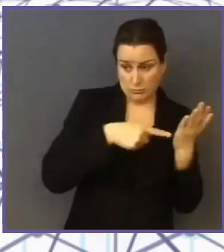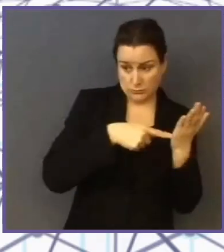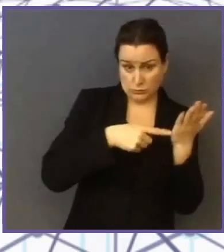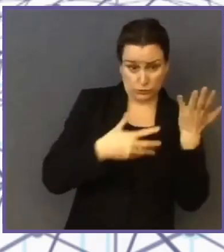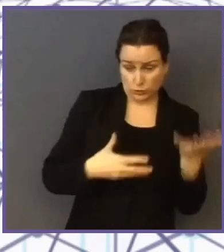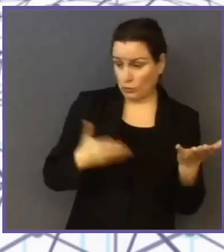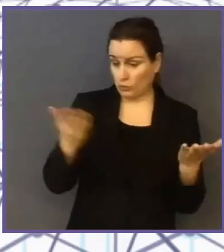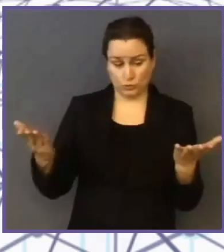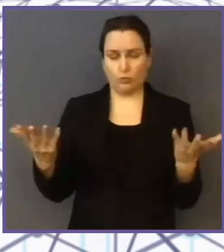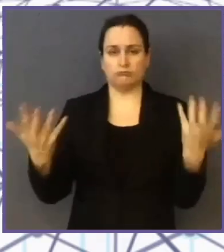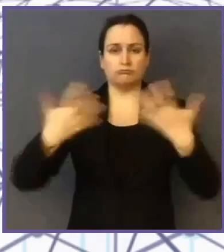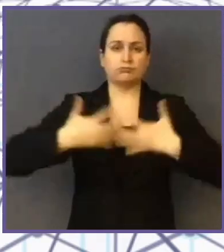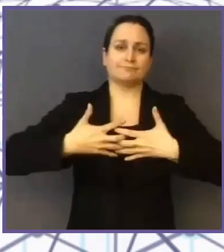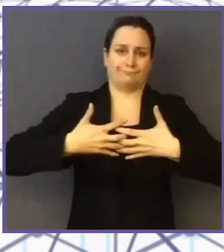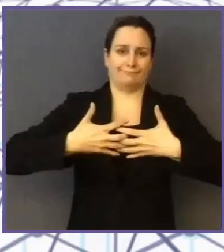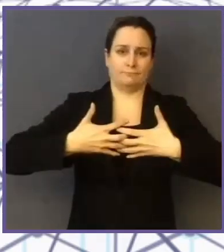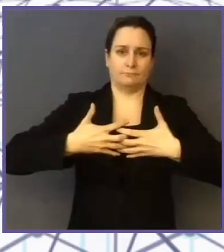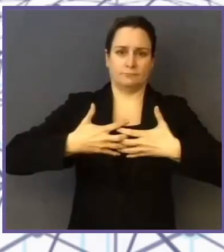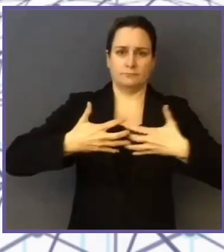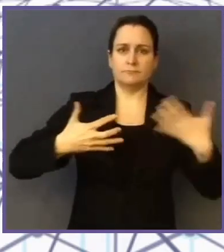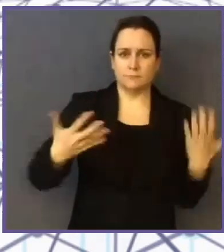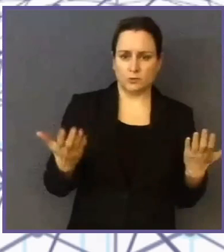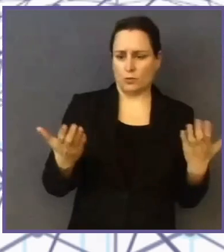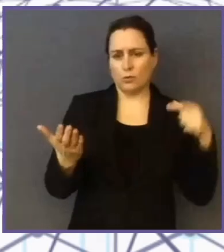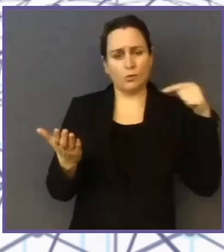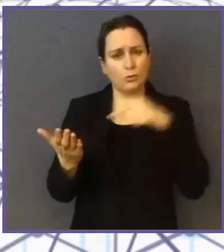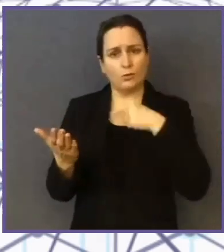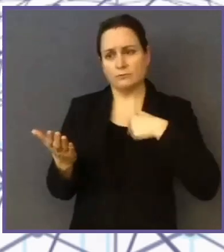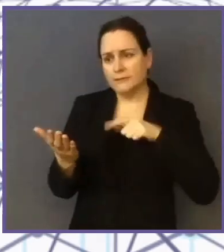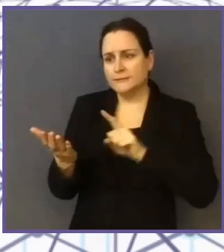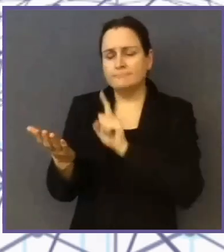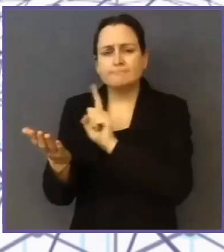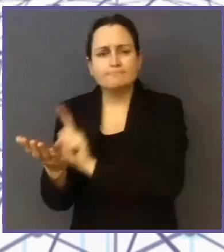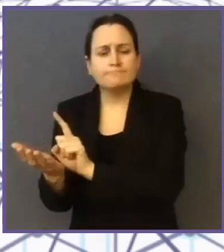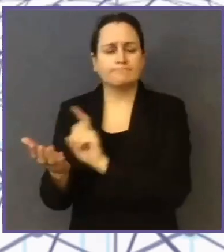How can we achieve quality throughout these processes, including ongoing maintenance and